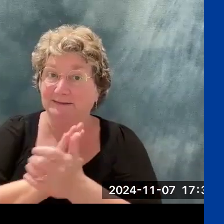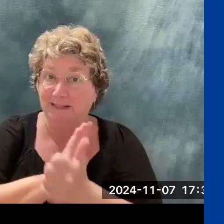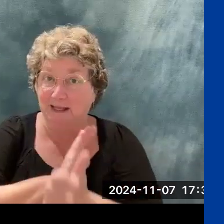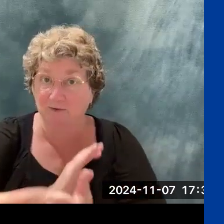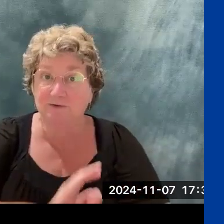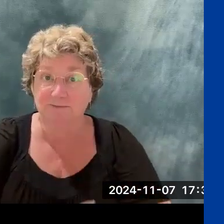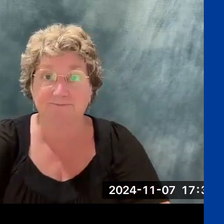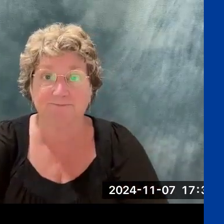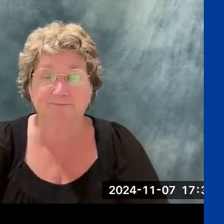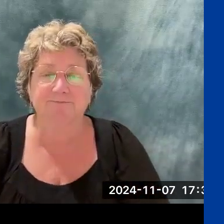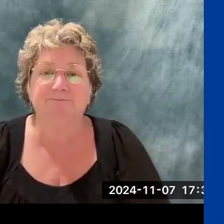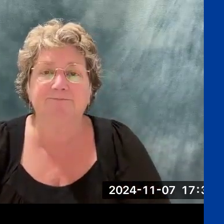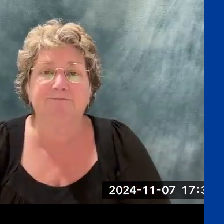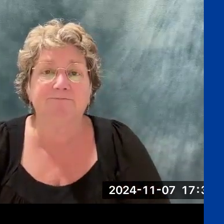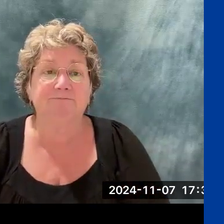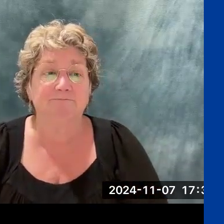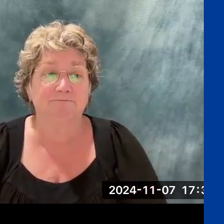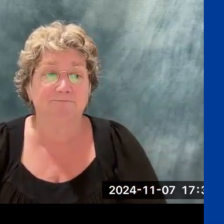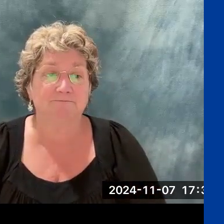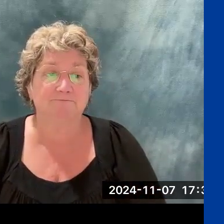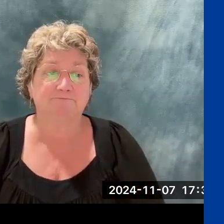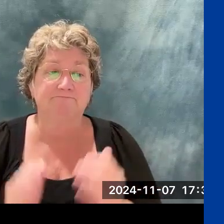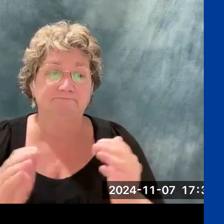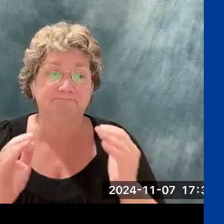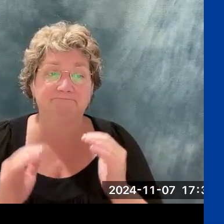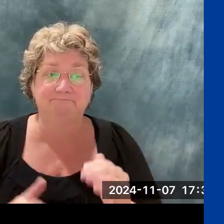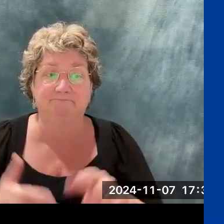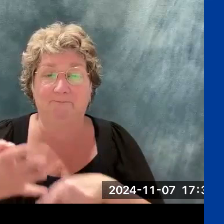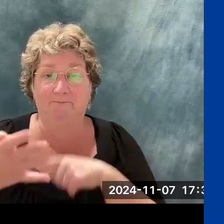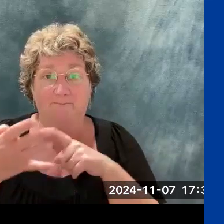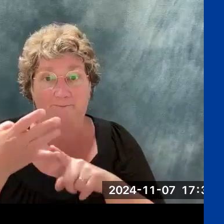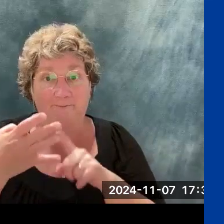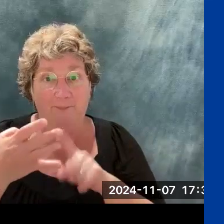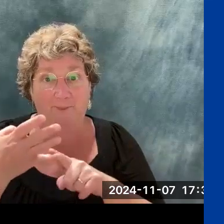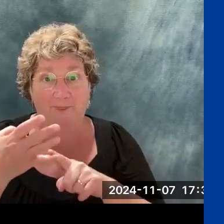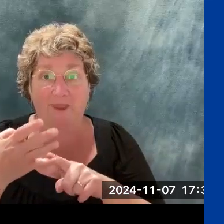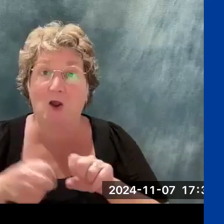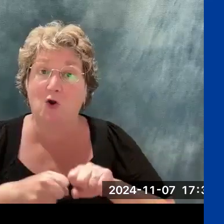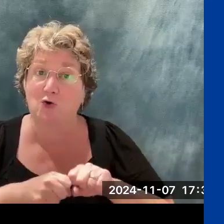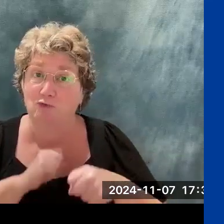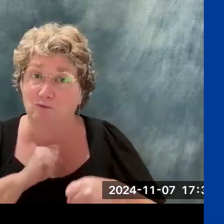show up differently in youth than it does in adults. And this is true for everyone, right?